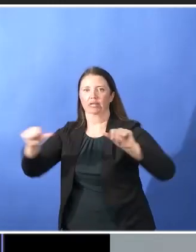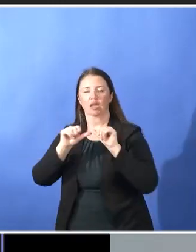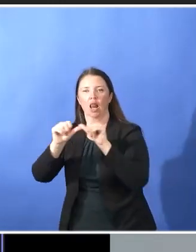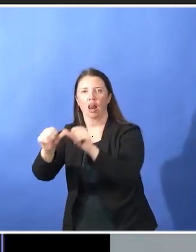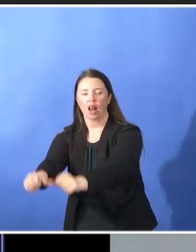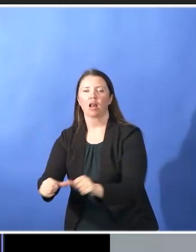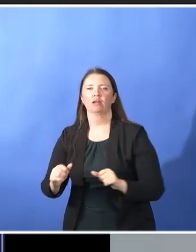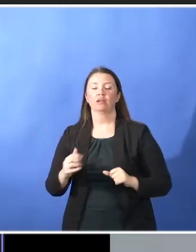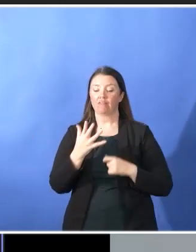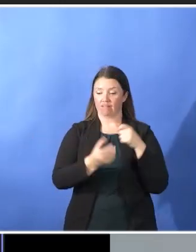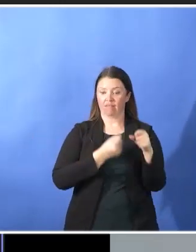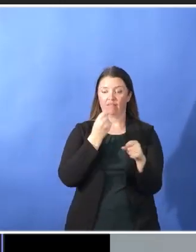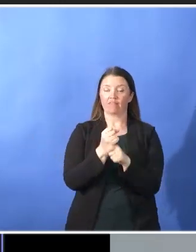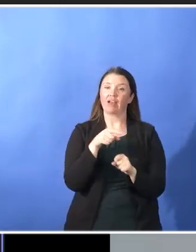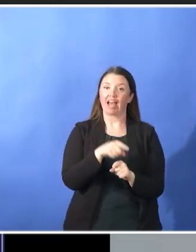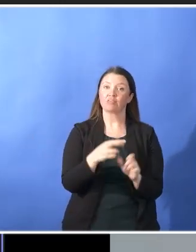OUR ONGOING DEBRIS MITIGATION EFFORTS WILL HELP US KEEP THE